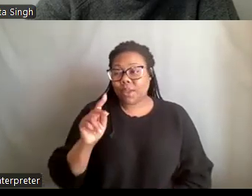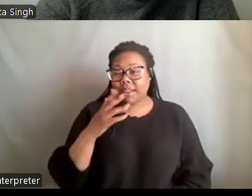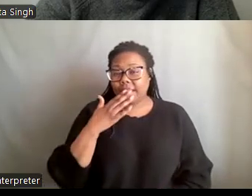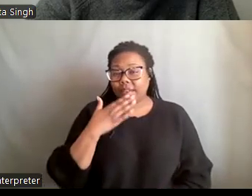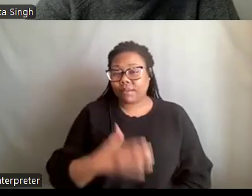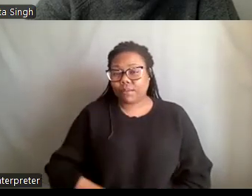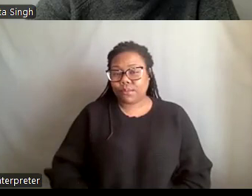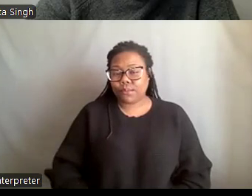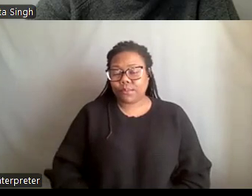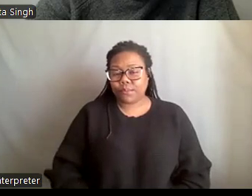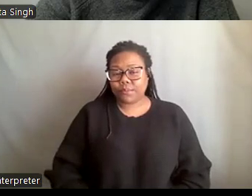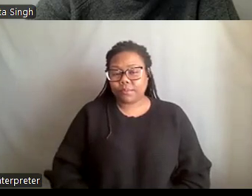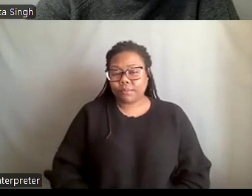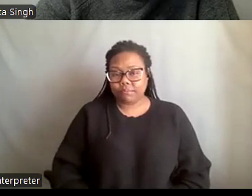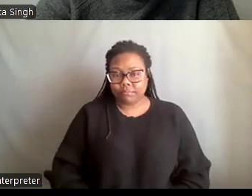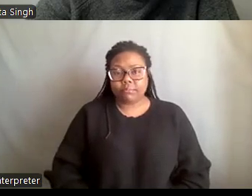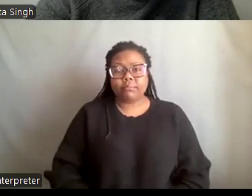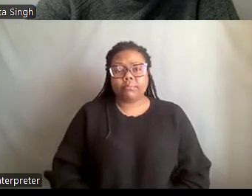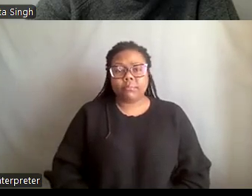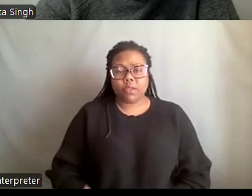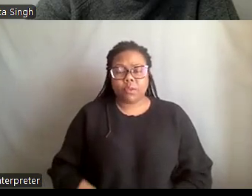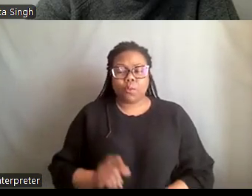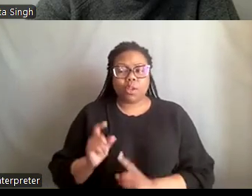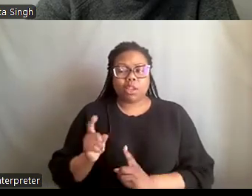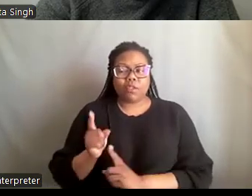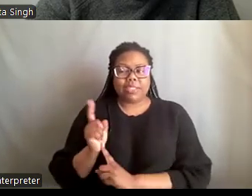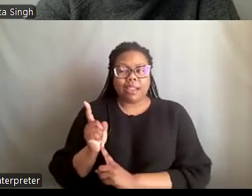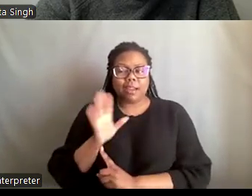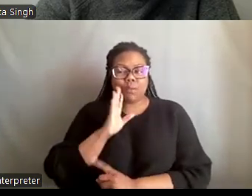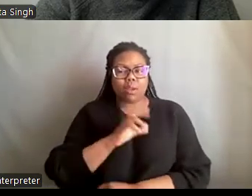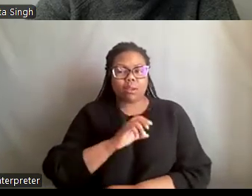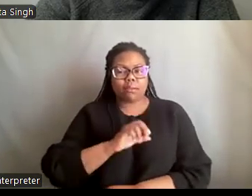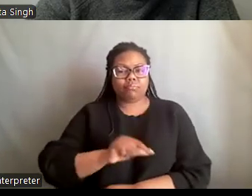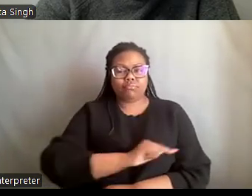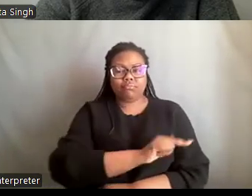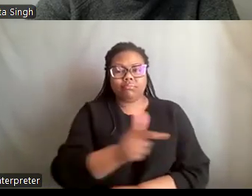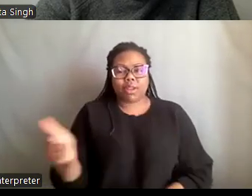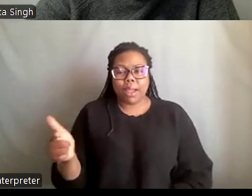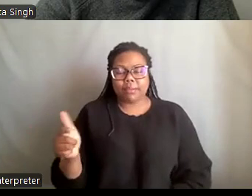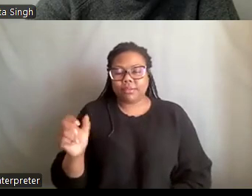all right. Thanks. » JESSICA LEHMAN: Okay. Thank you. We'll give you a second and then we'll come back to